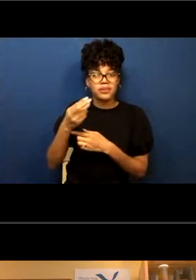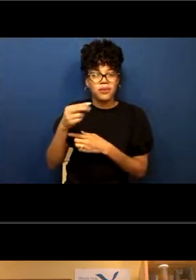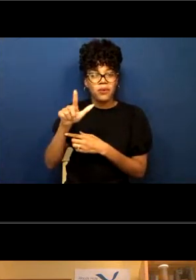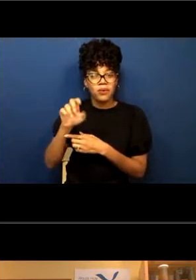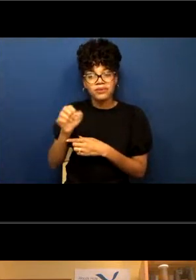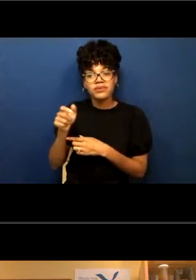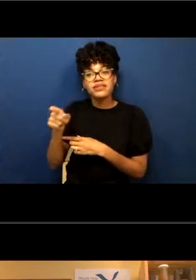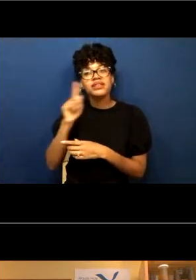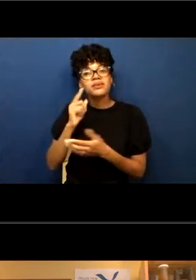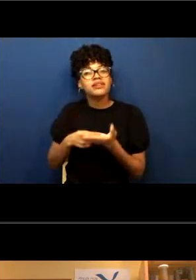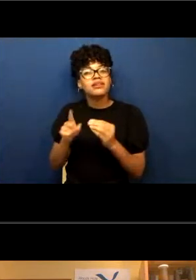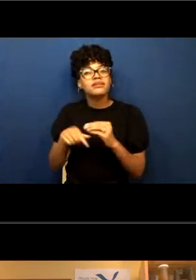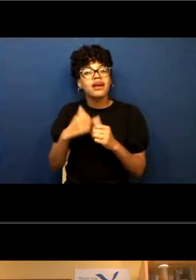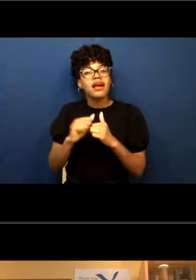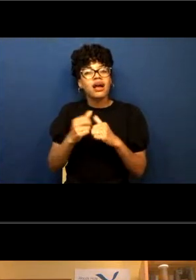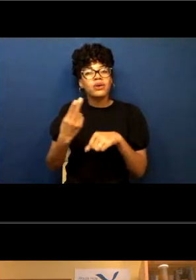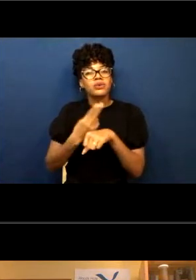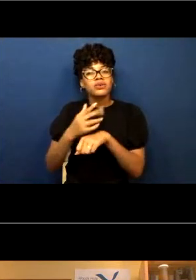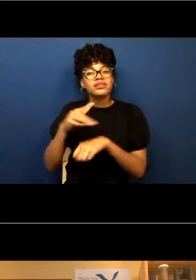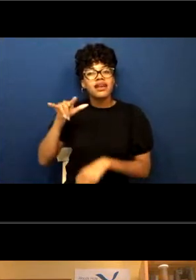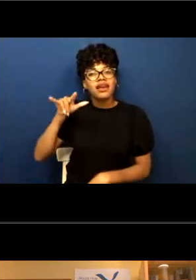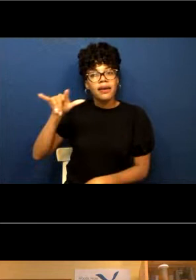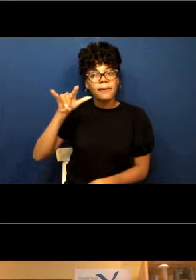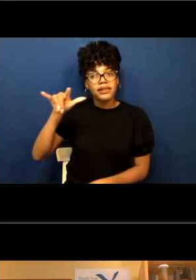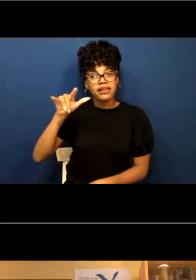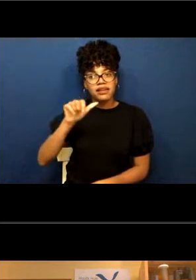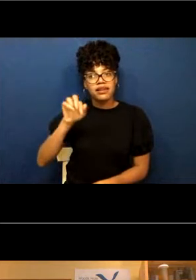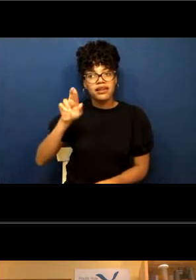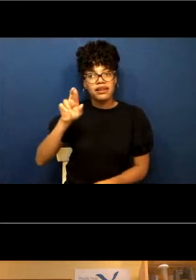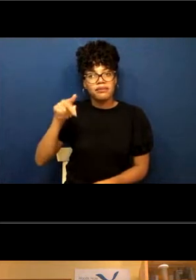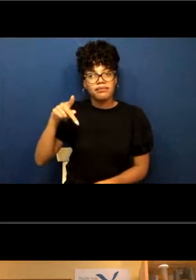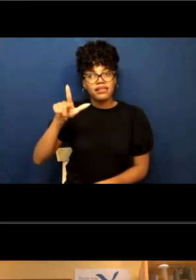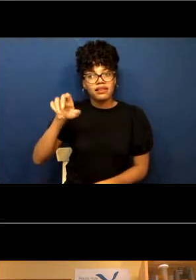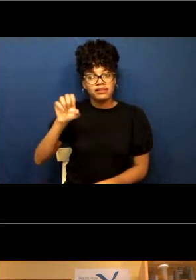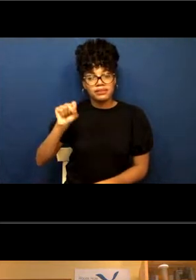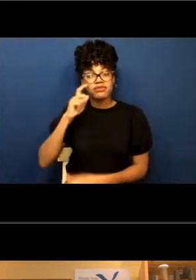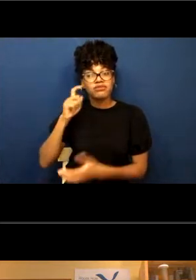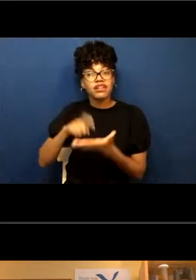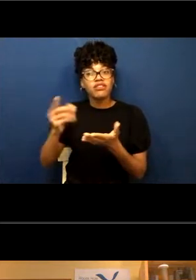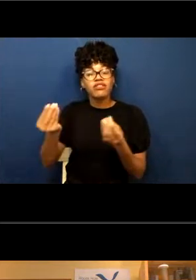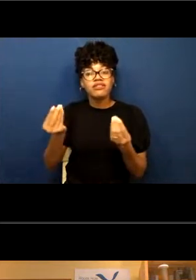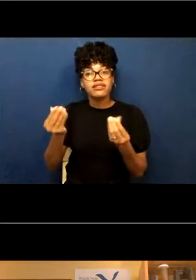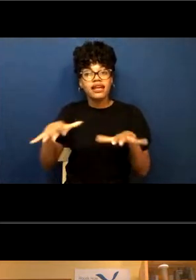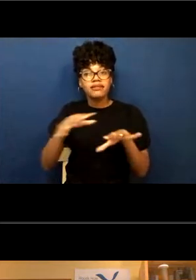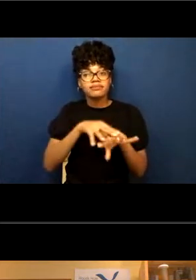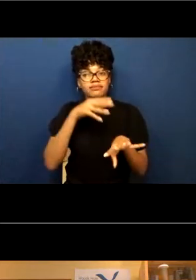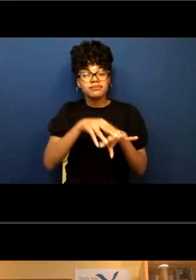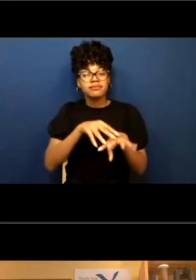North Atlantic Right Whales. Now we recognize the Allison is coming to us from the ancestral lands of the Mashpee Wampanoag Tribe